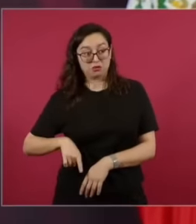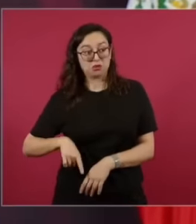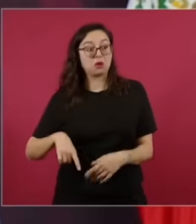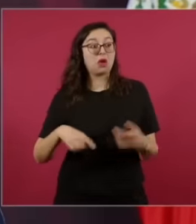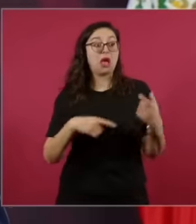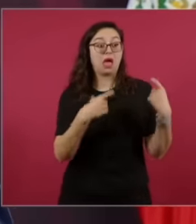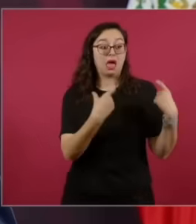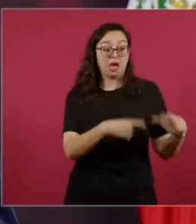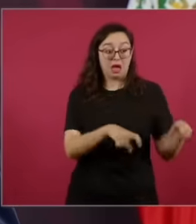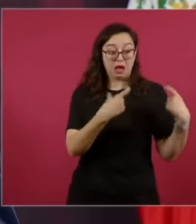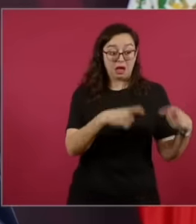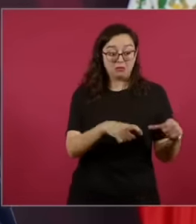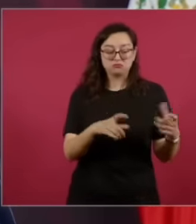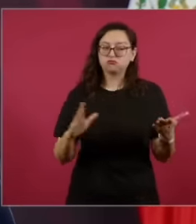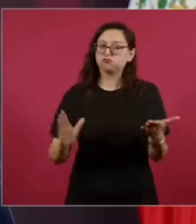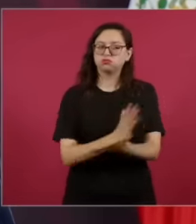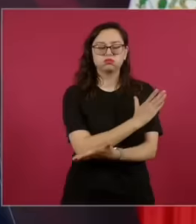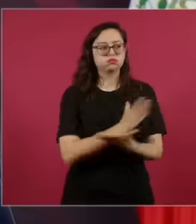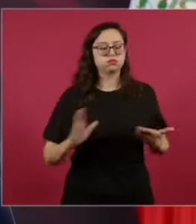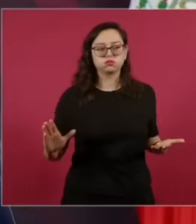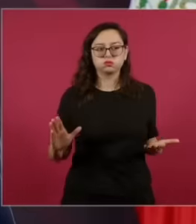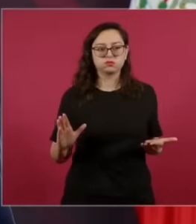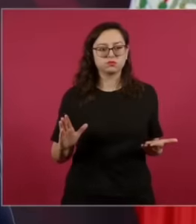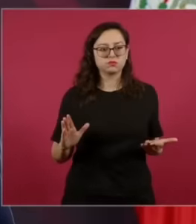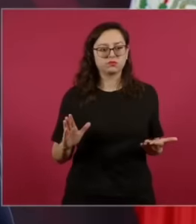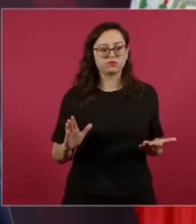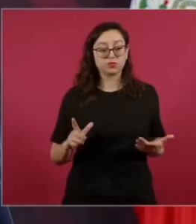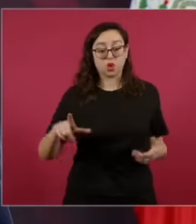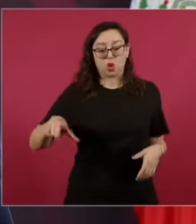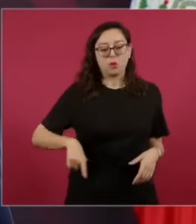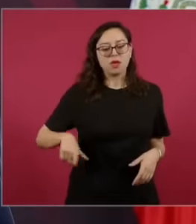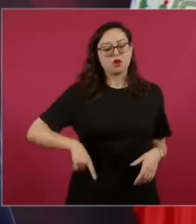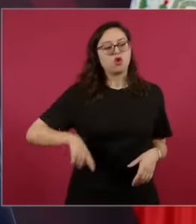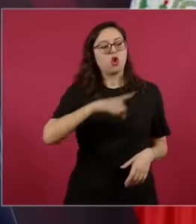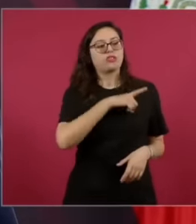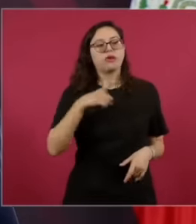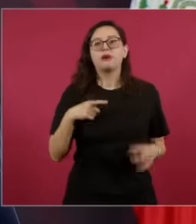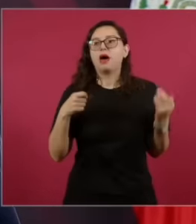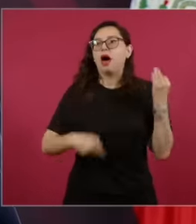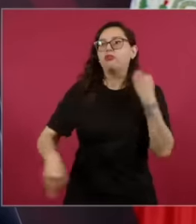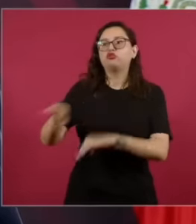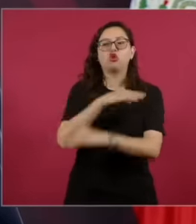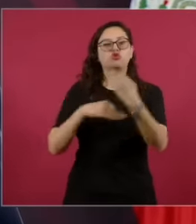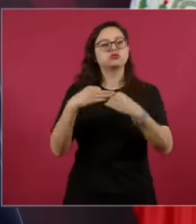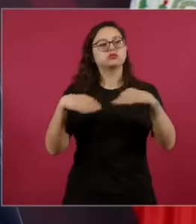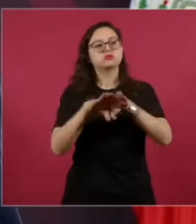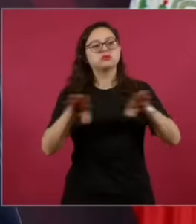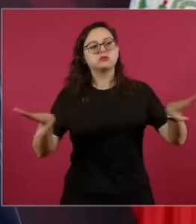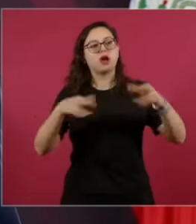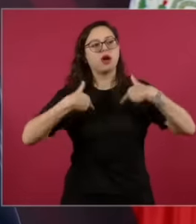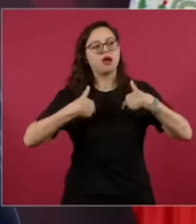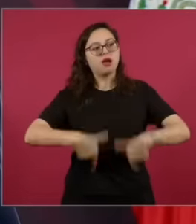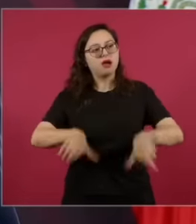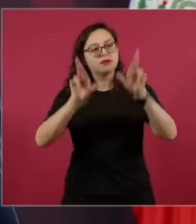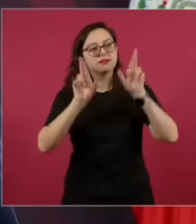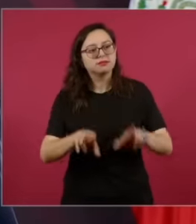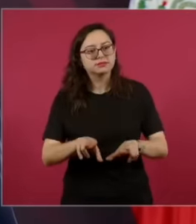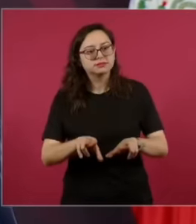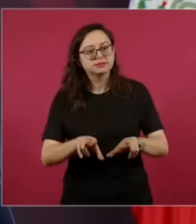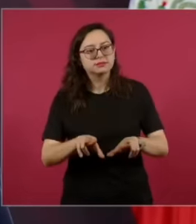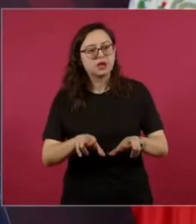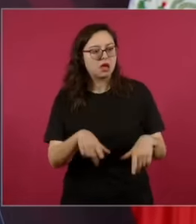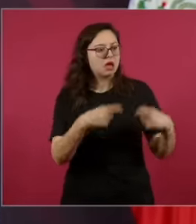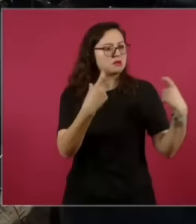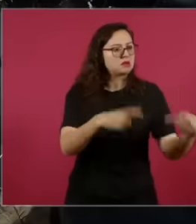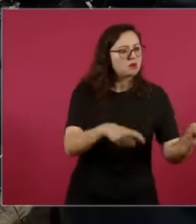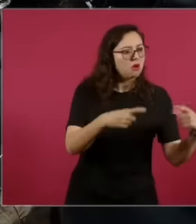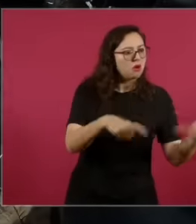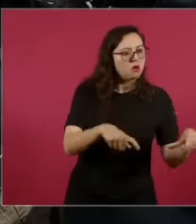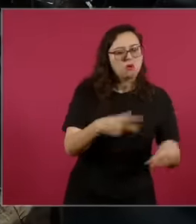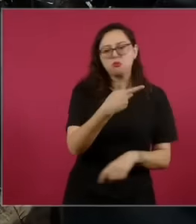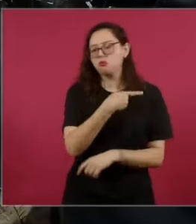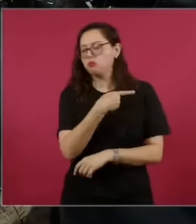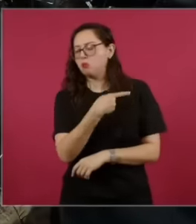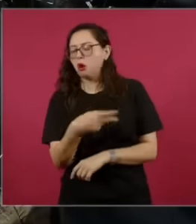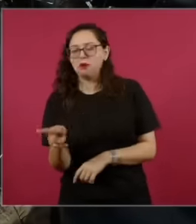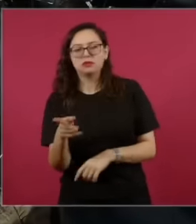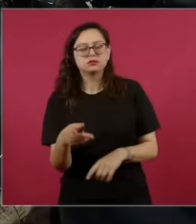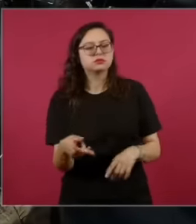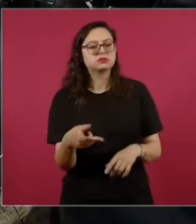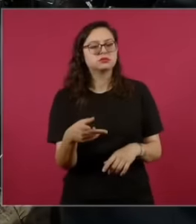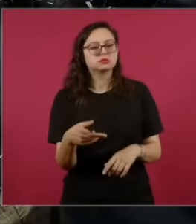political power and for the government to represent everyone, the rich and poor, believers and non-